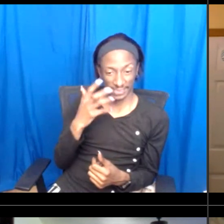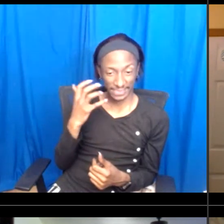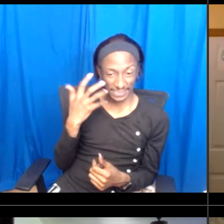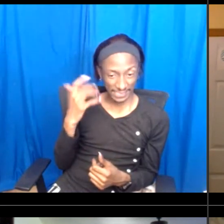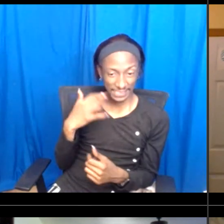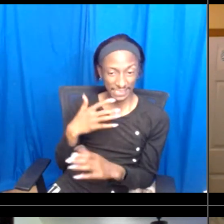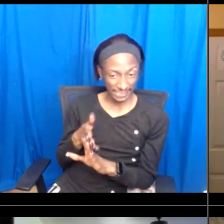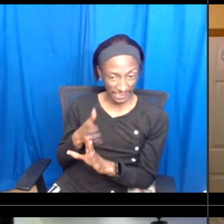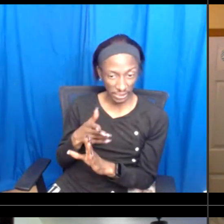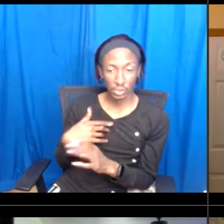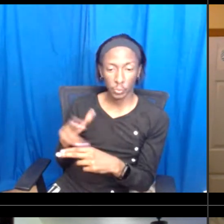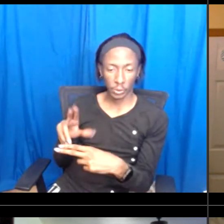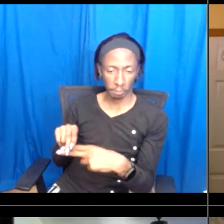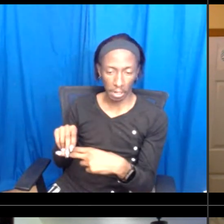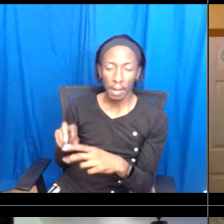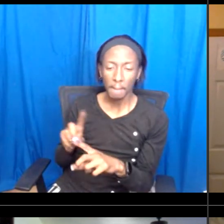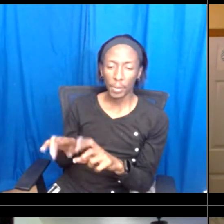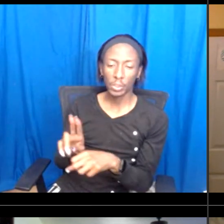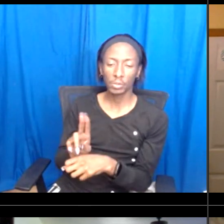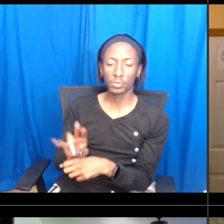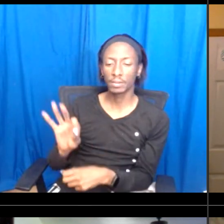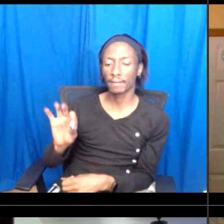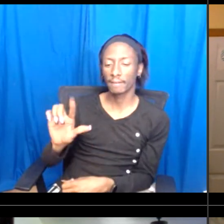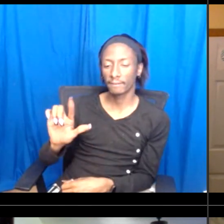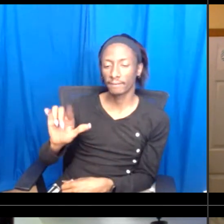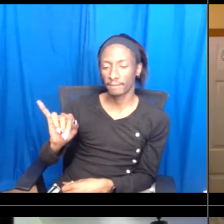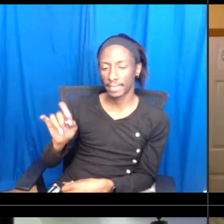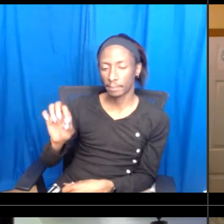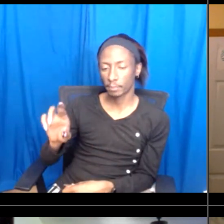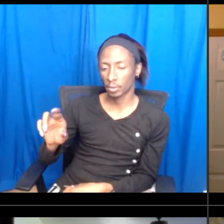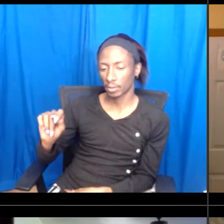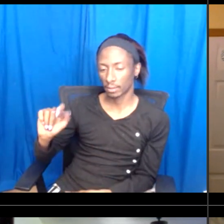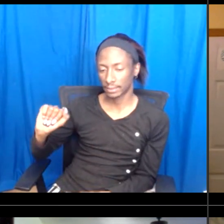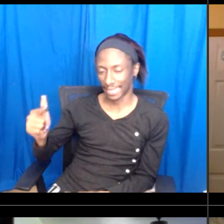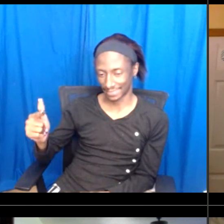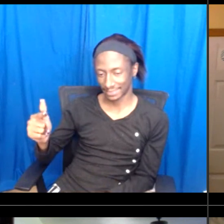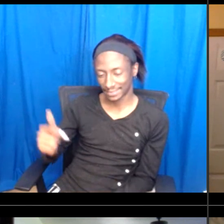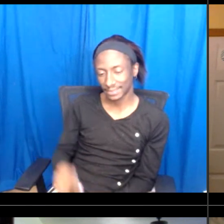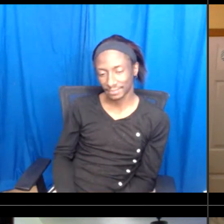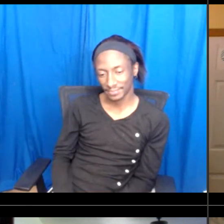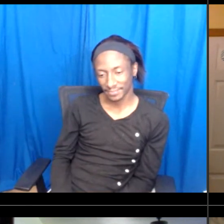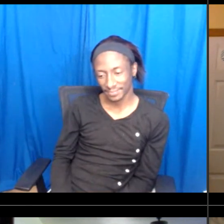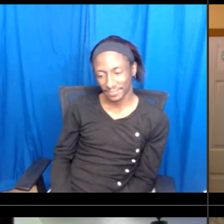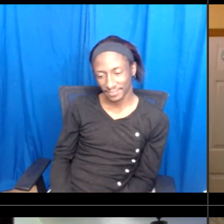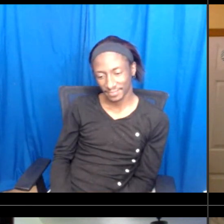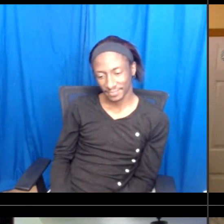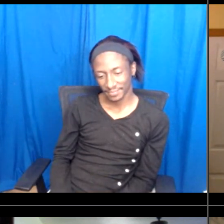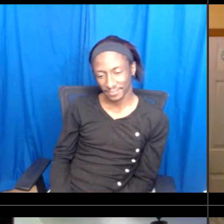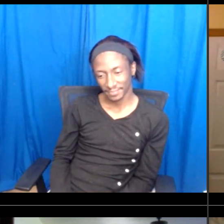We actually mark them with flipper tags cause they actually stay on for the seals. (Katie chuckles) All right, any last questions?